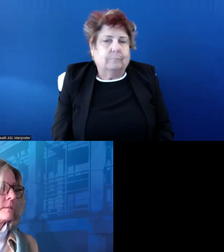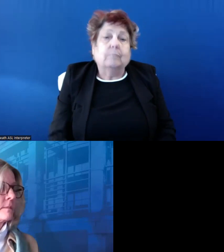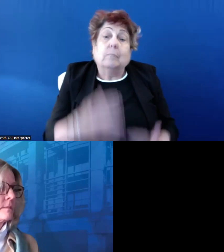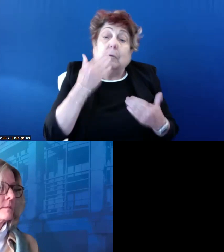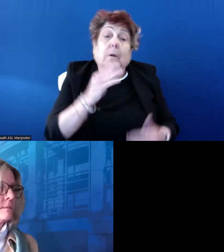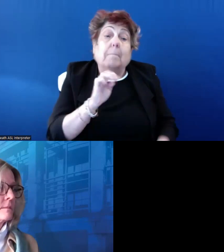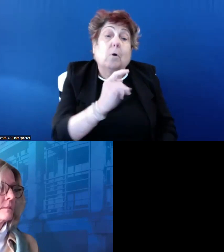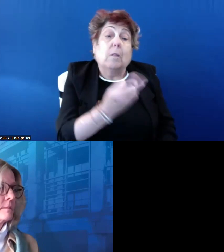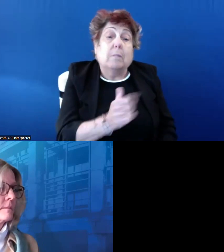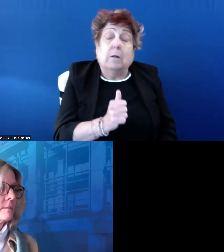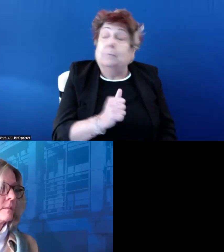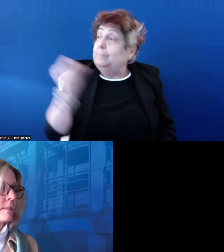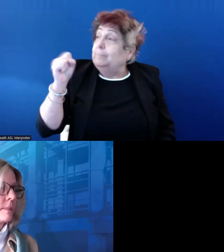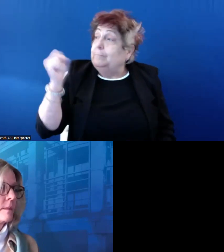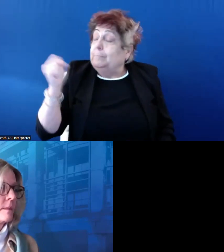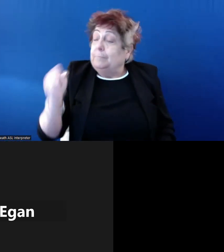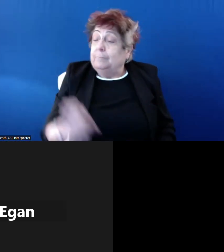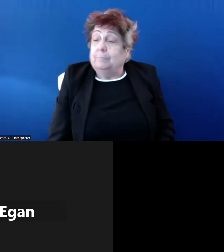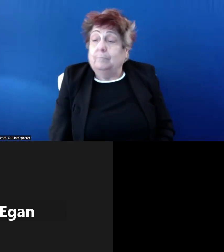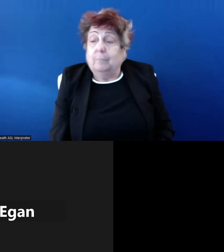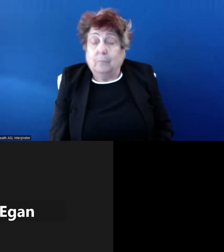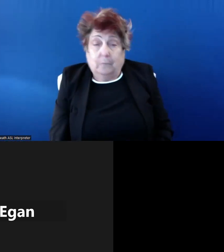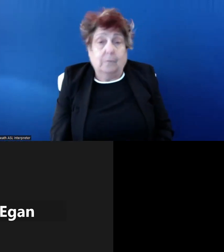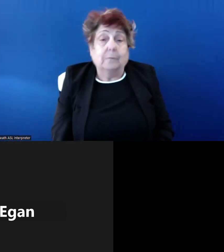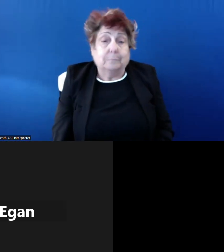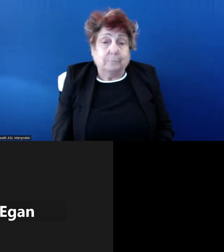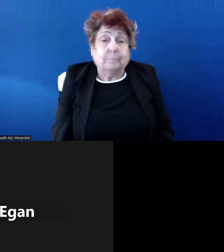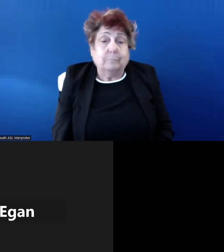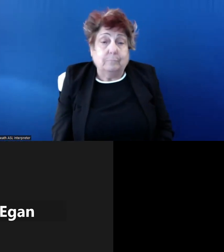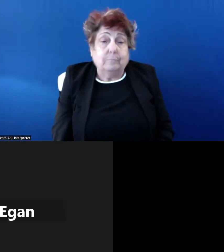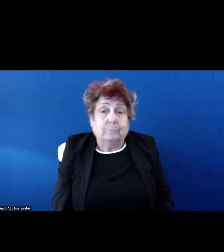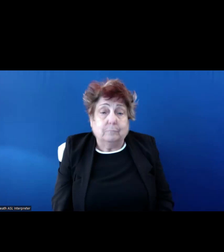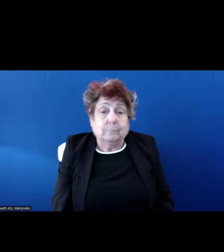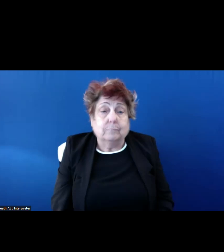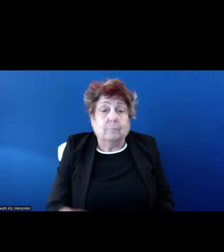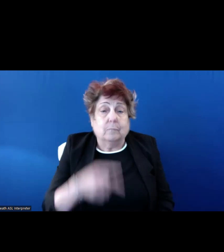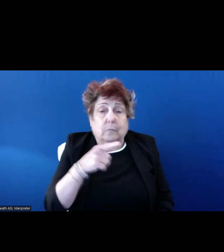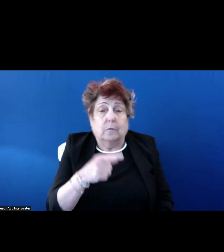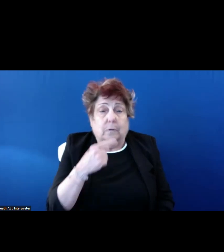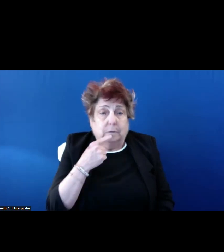please clarify for the two peer to peer learning tracks, it says each consists of up to for 90-minute sessions.